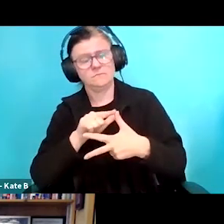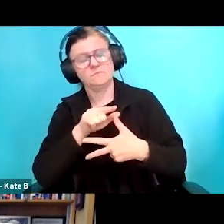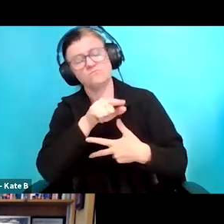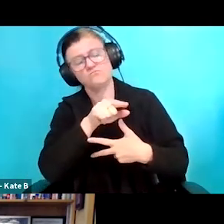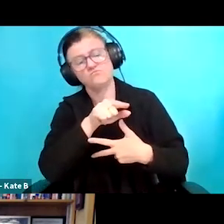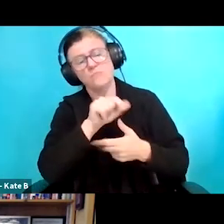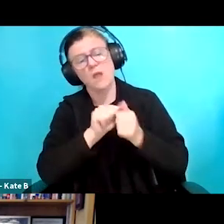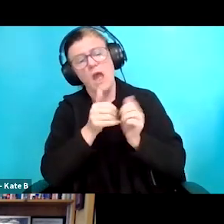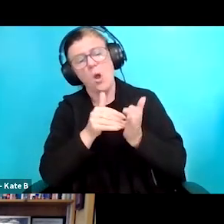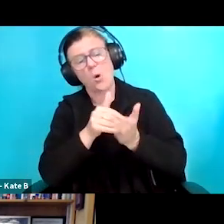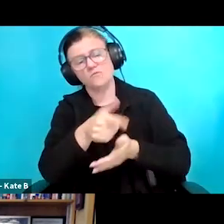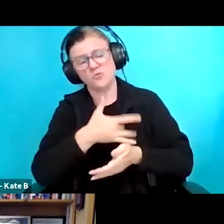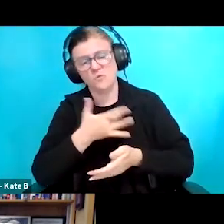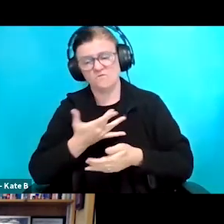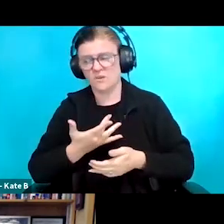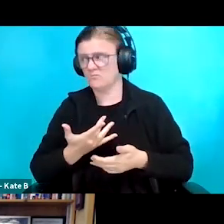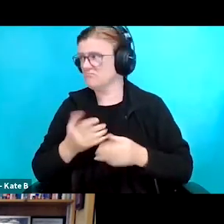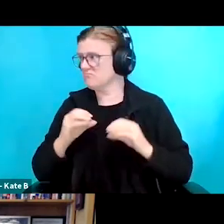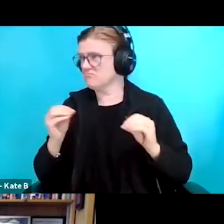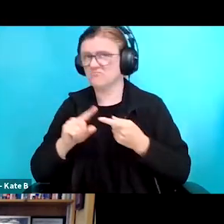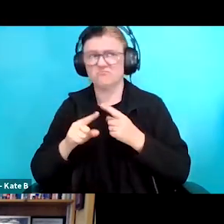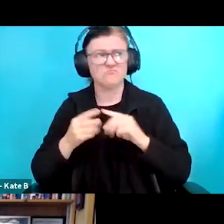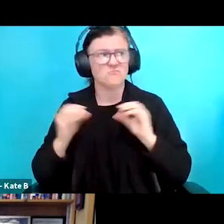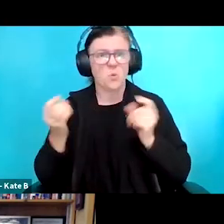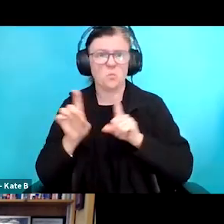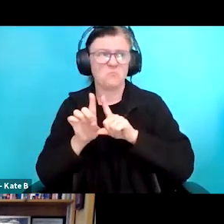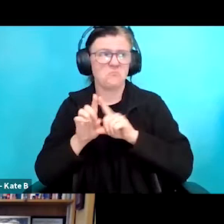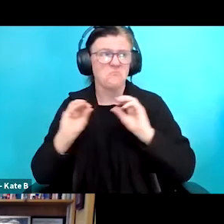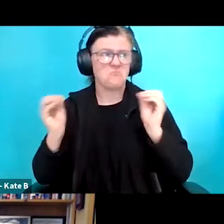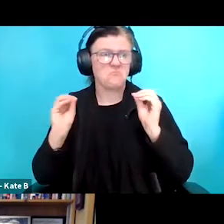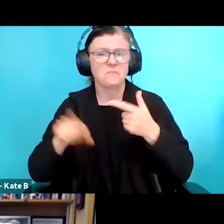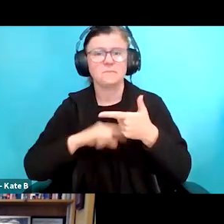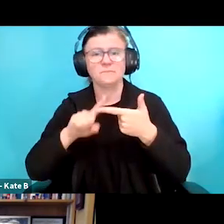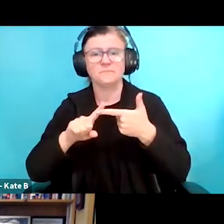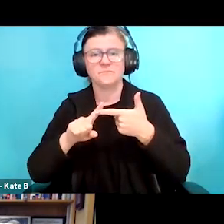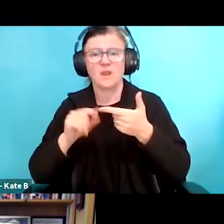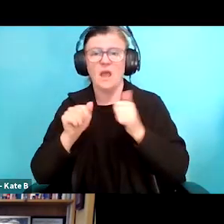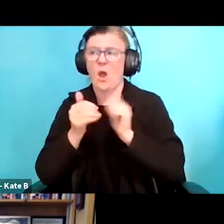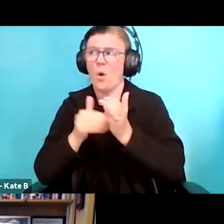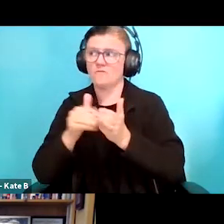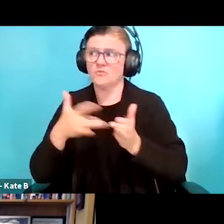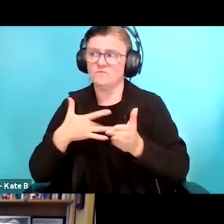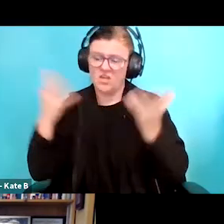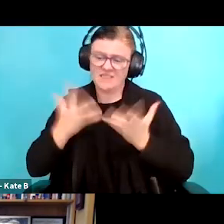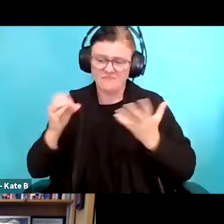feel you lack companionship? How often do you feel left out and how often do you feel